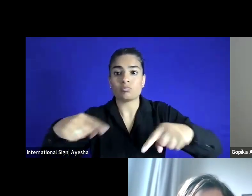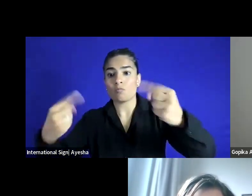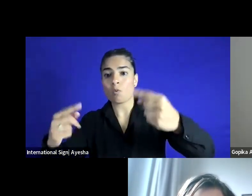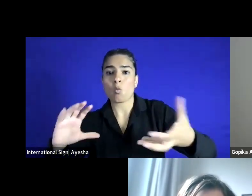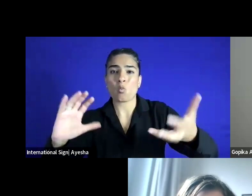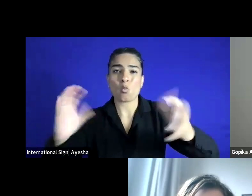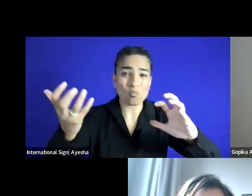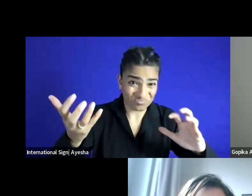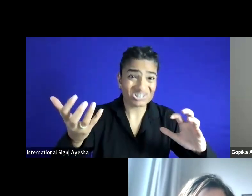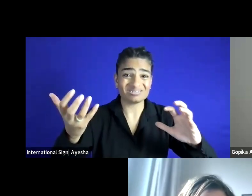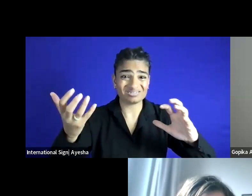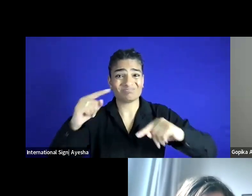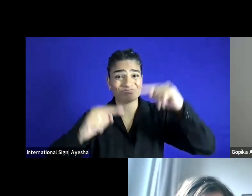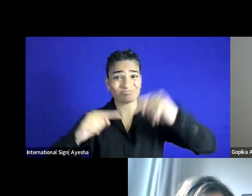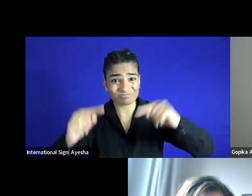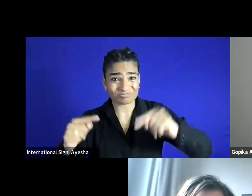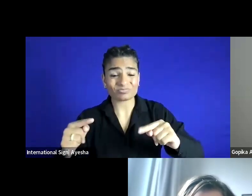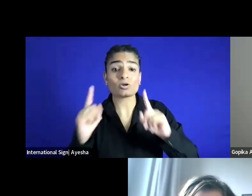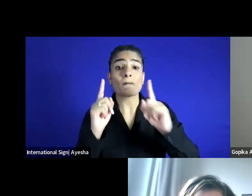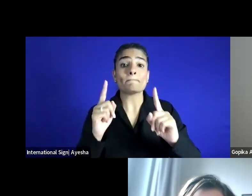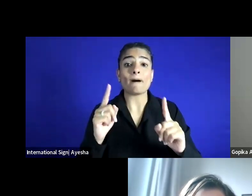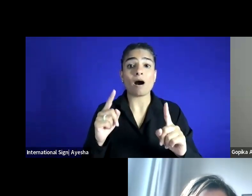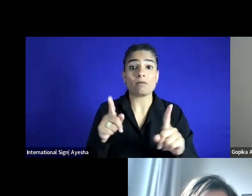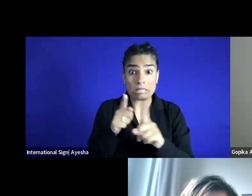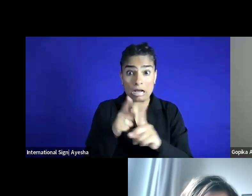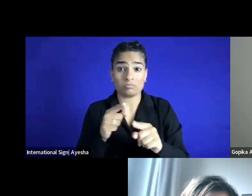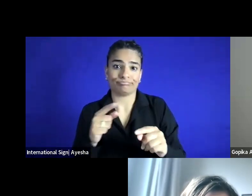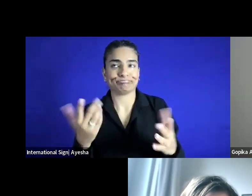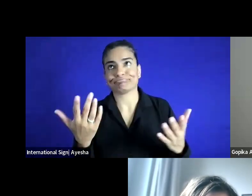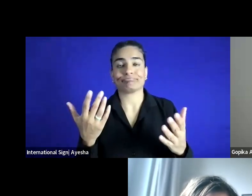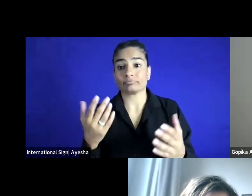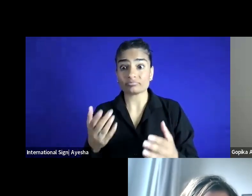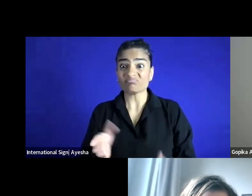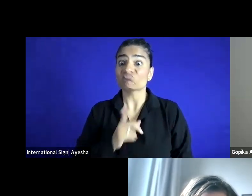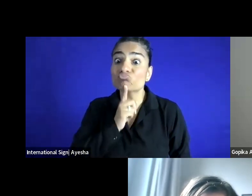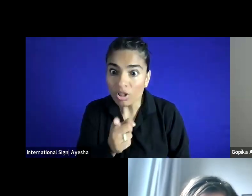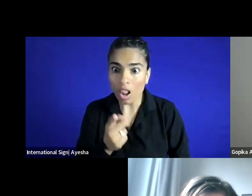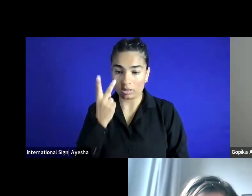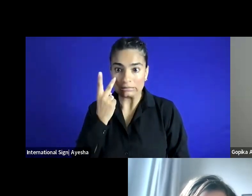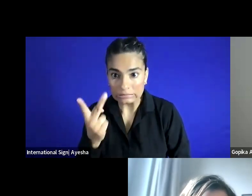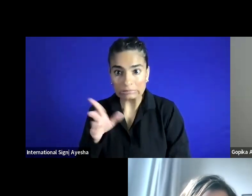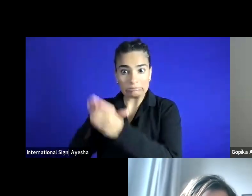so actively discriminating or, oppression, but even without that and is the best intention that can be,